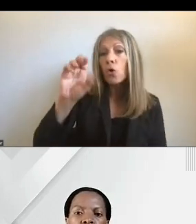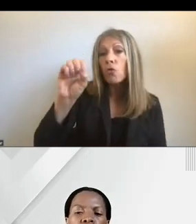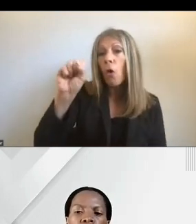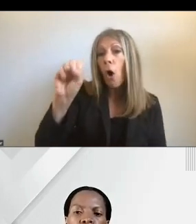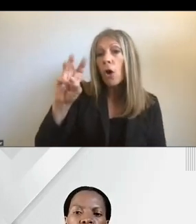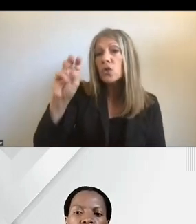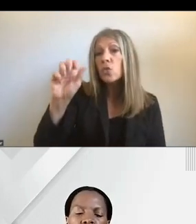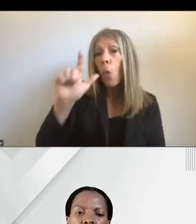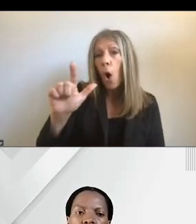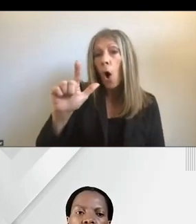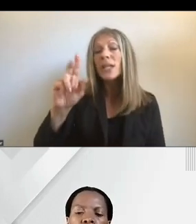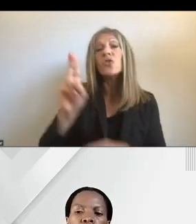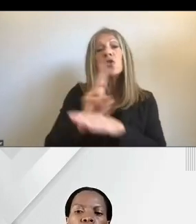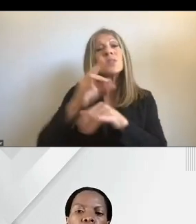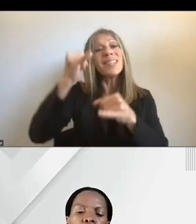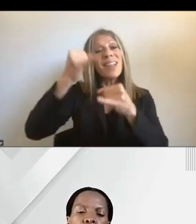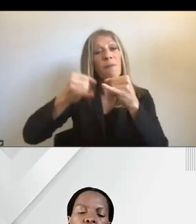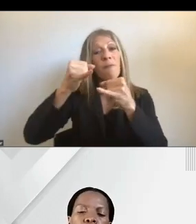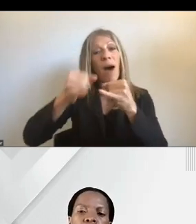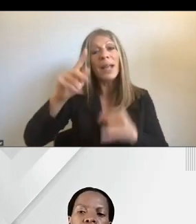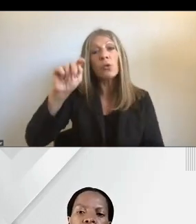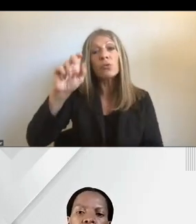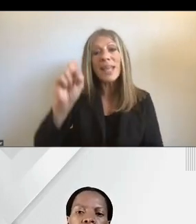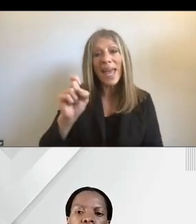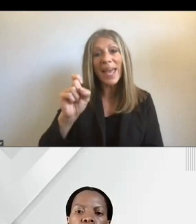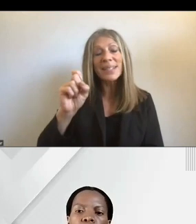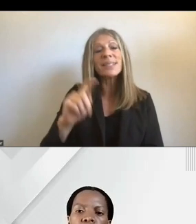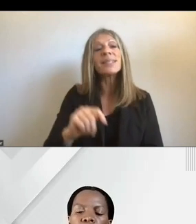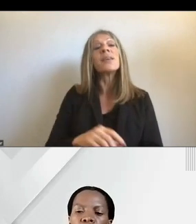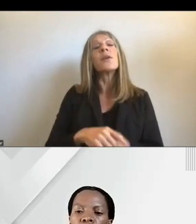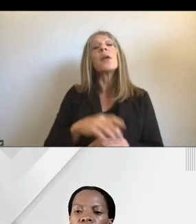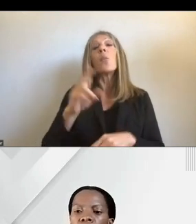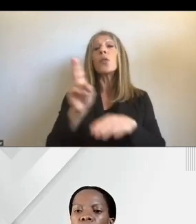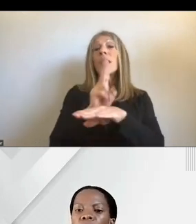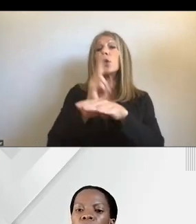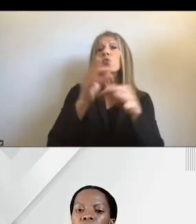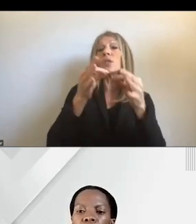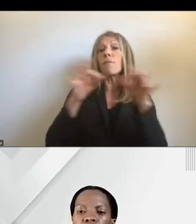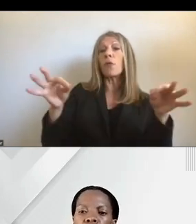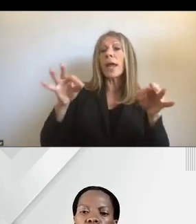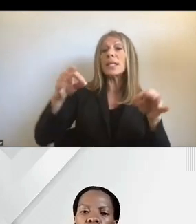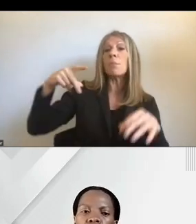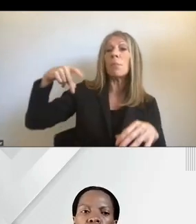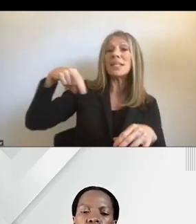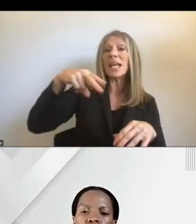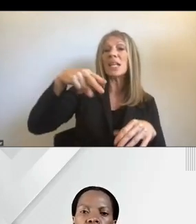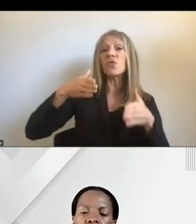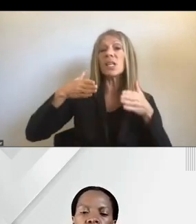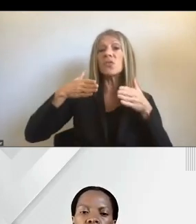used in the final text, where the proposed text used the phrase pedestrian street crossing.